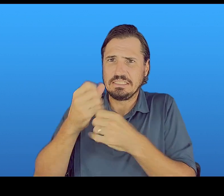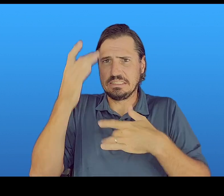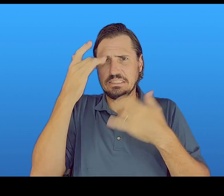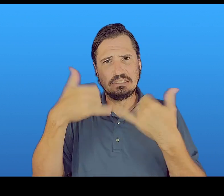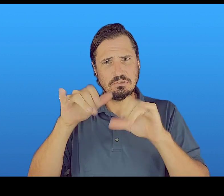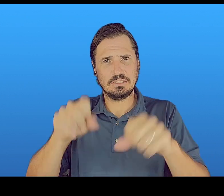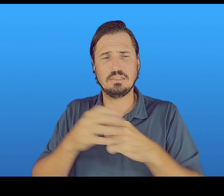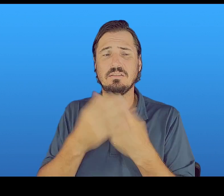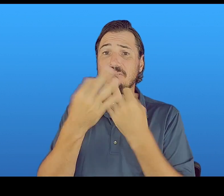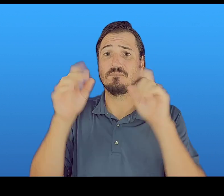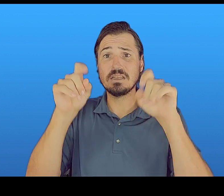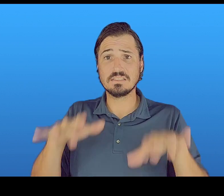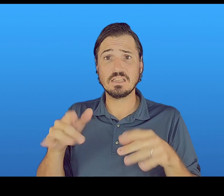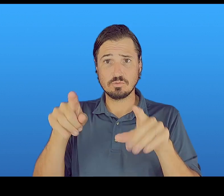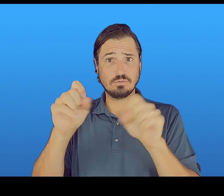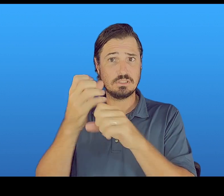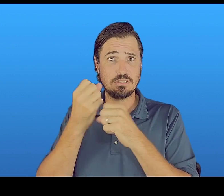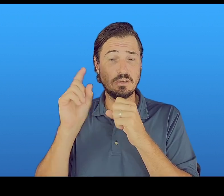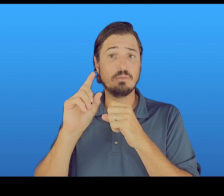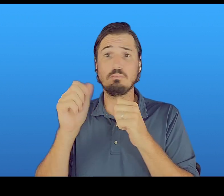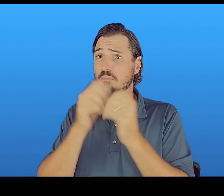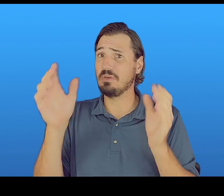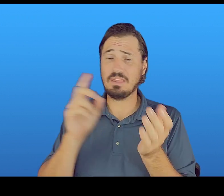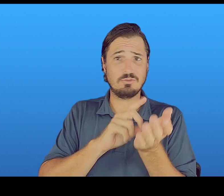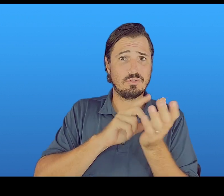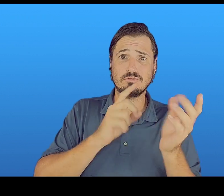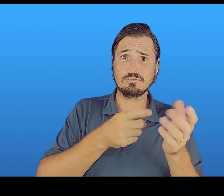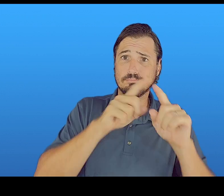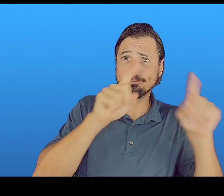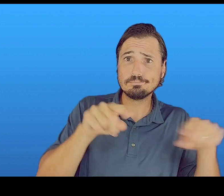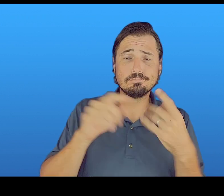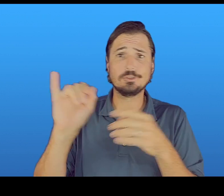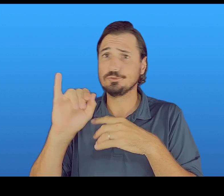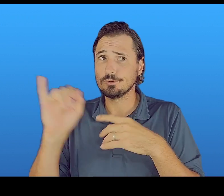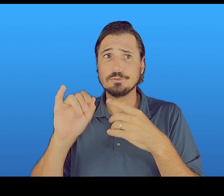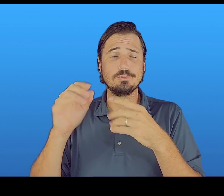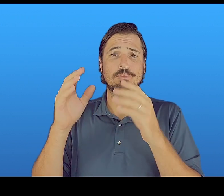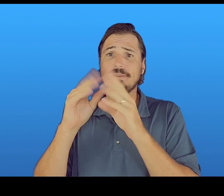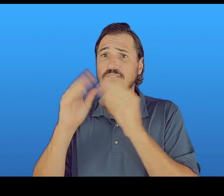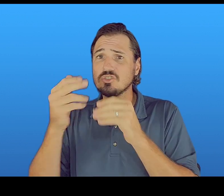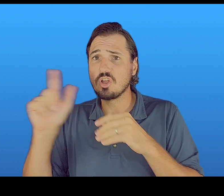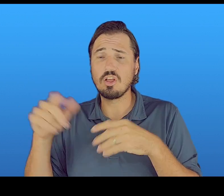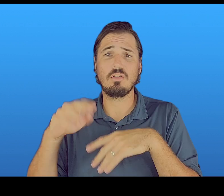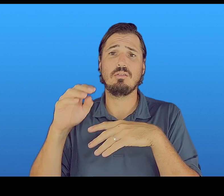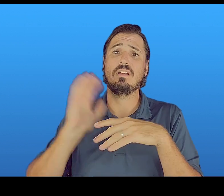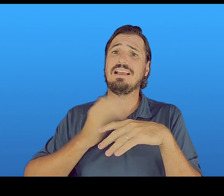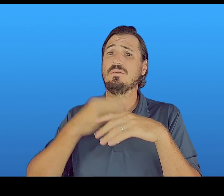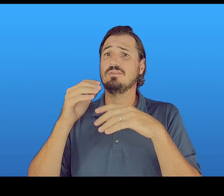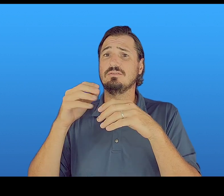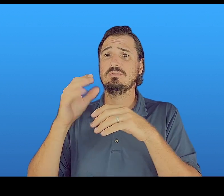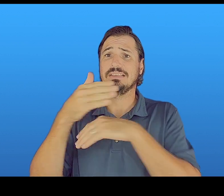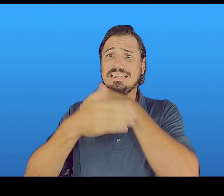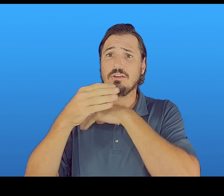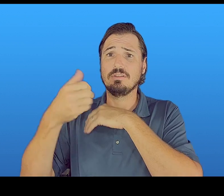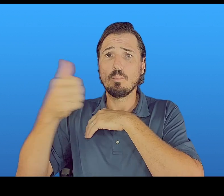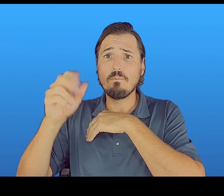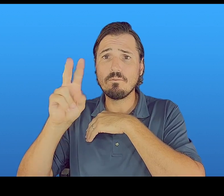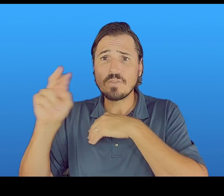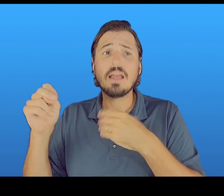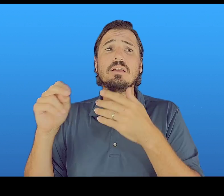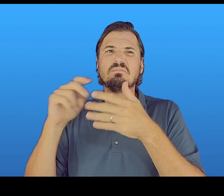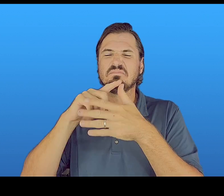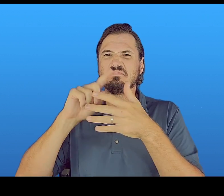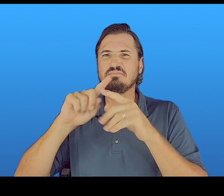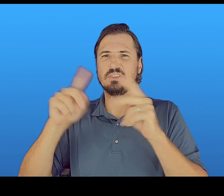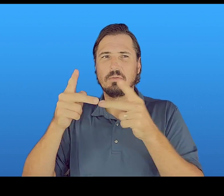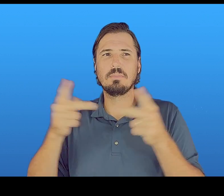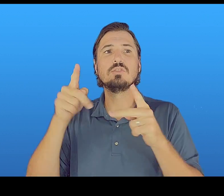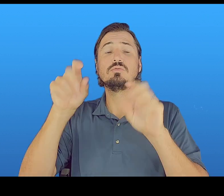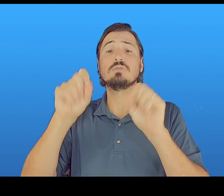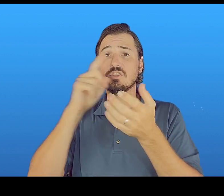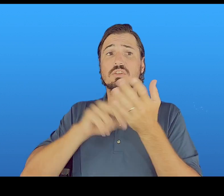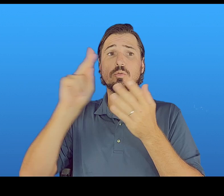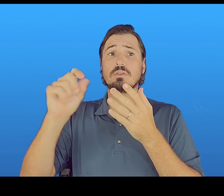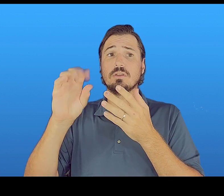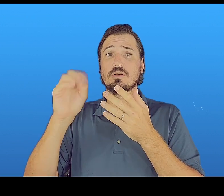Free tests are available without a doctor’s order or insurance at the Convention Hall, Lihue Pharmacy, and from our mobile van. Visit Kauai.gov/COVIDtest for details